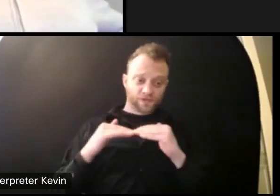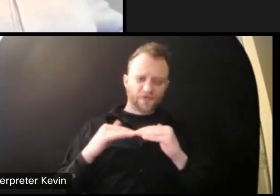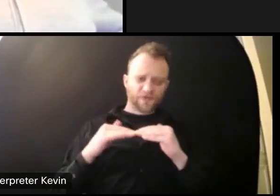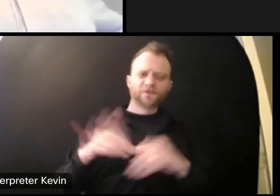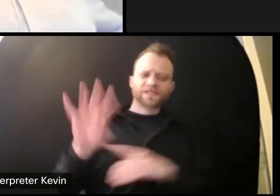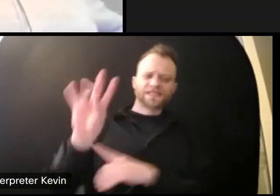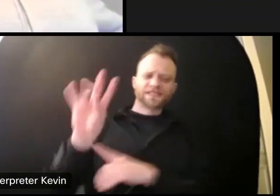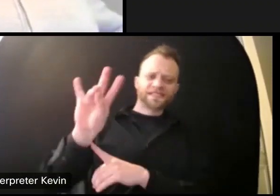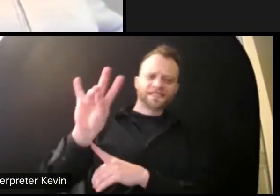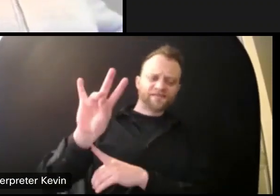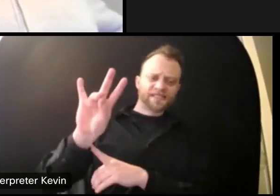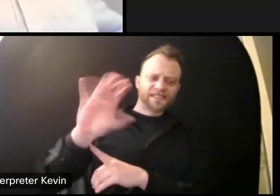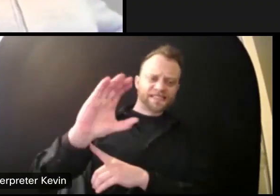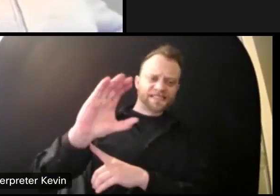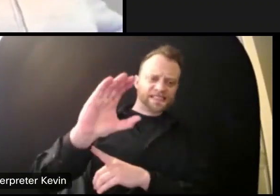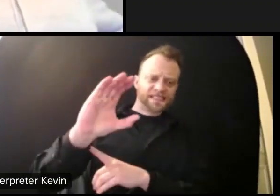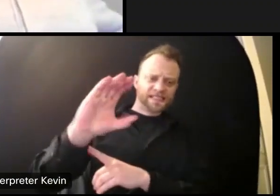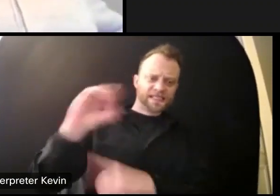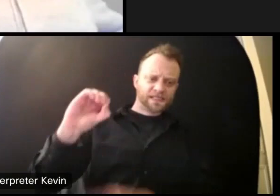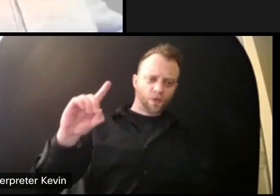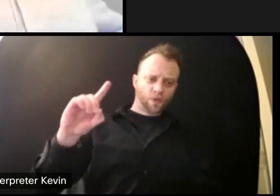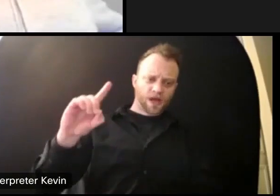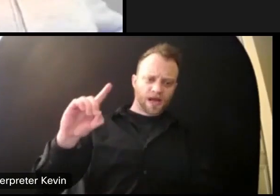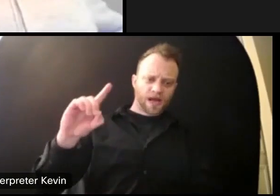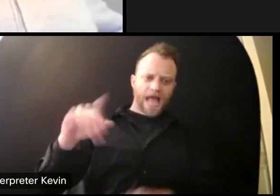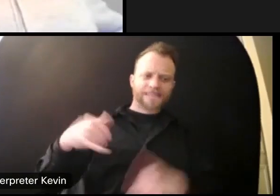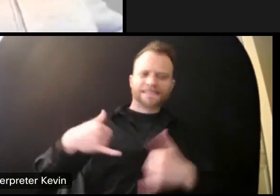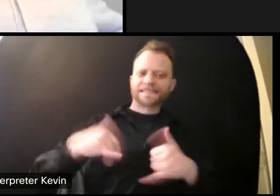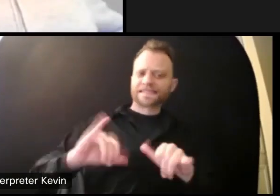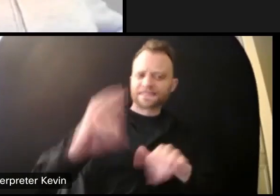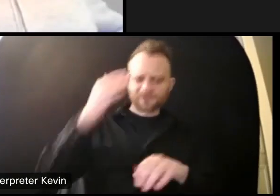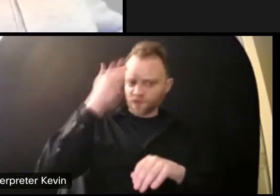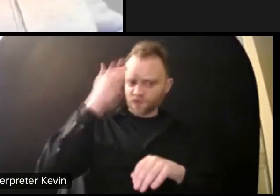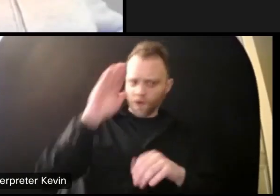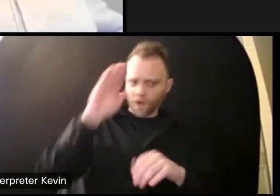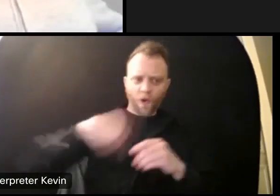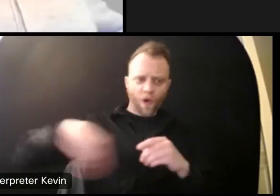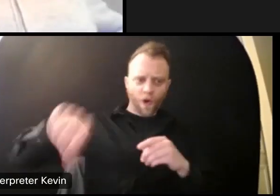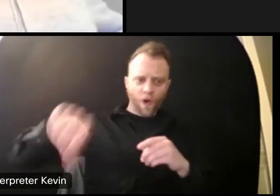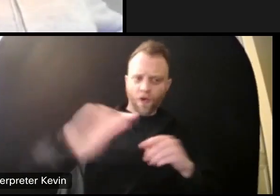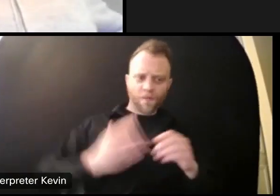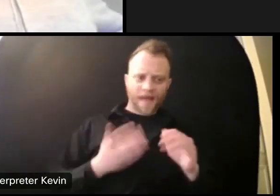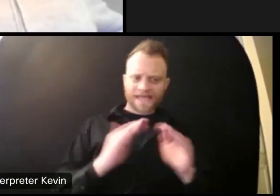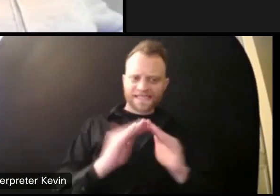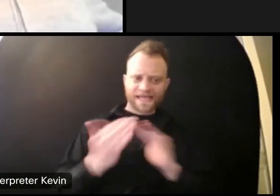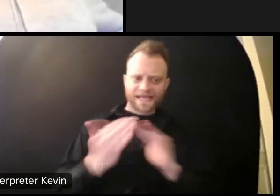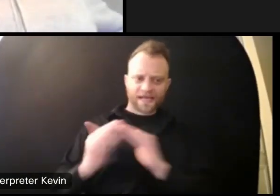I still do not know all the neighbors other than getting them to sign for me. Are we supposed to